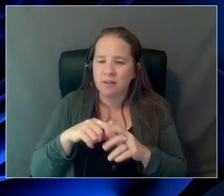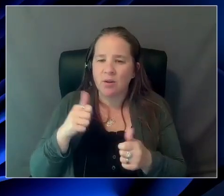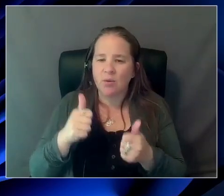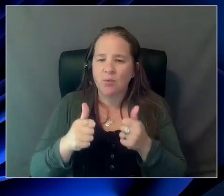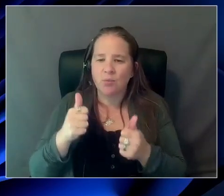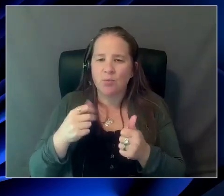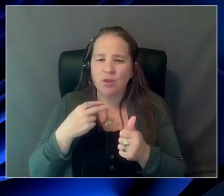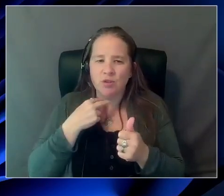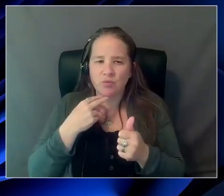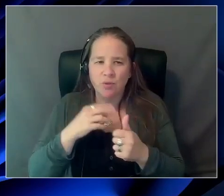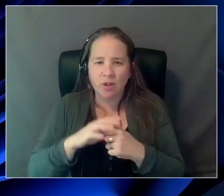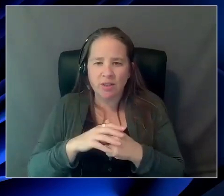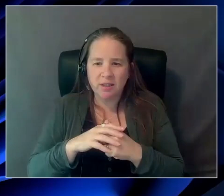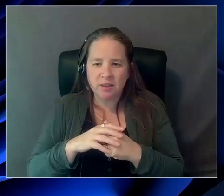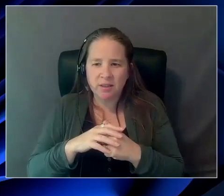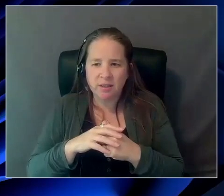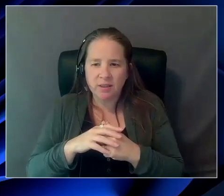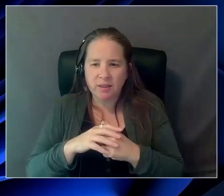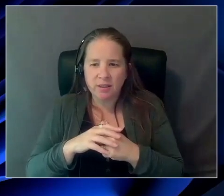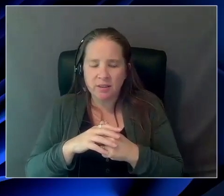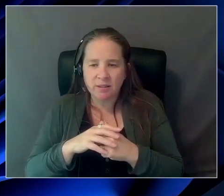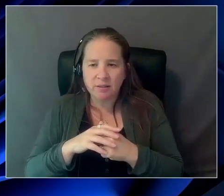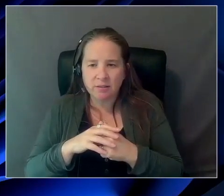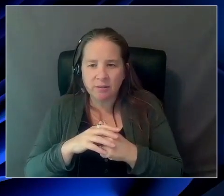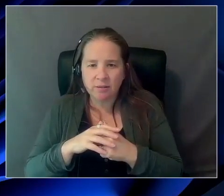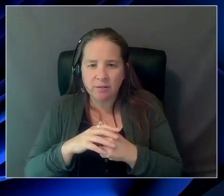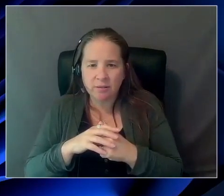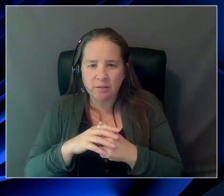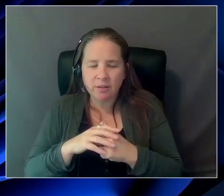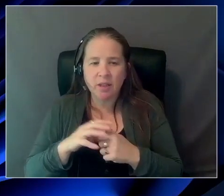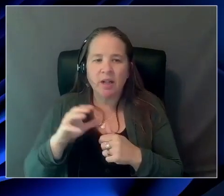I am using narrator with the Microsoft David Voice right now.